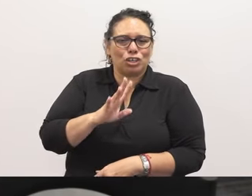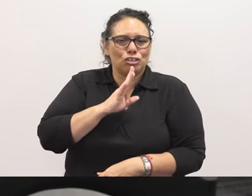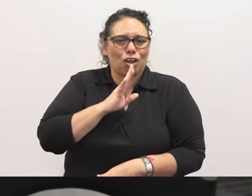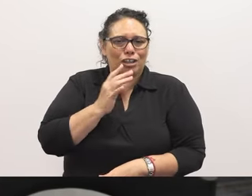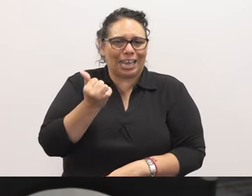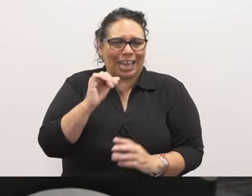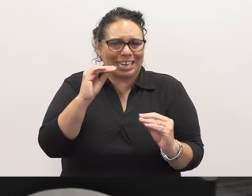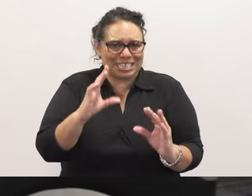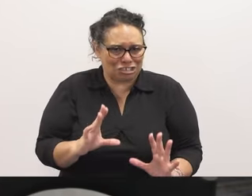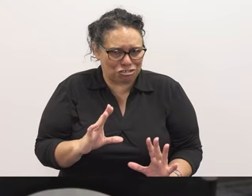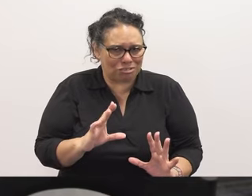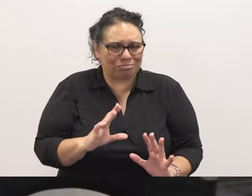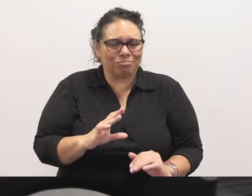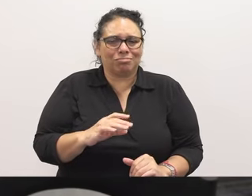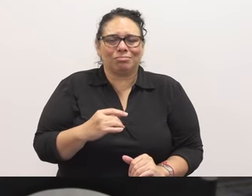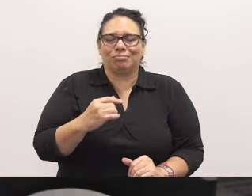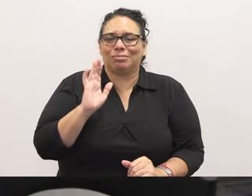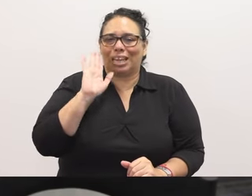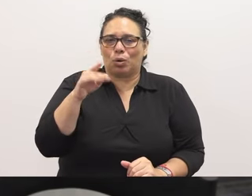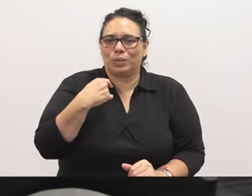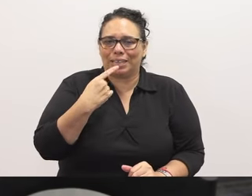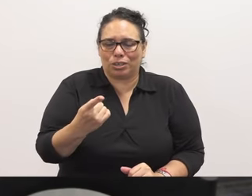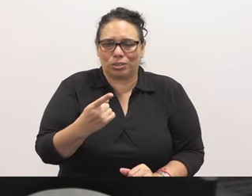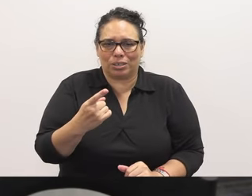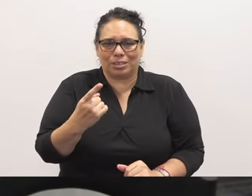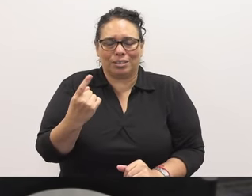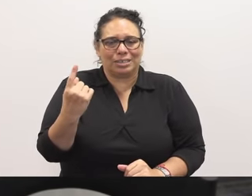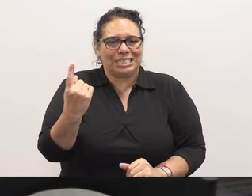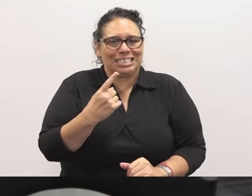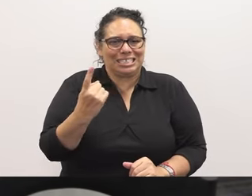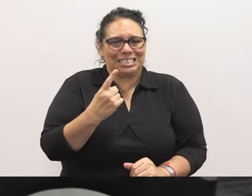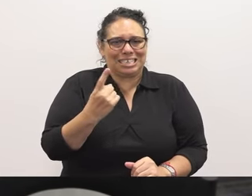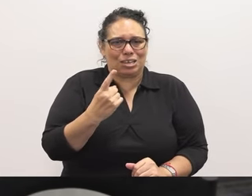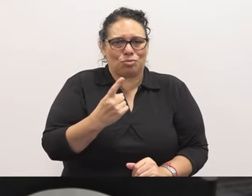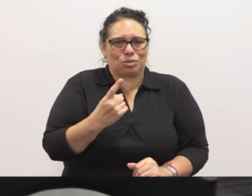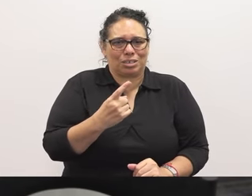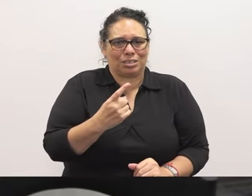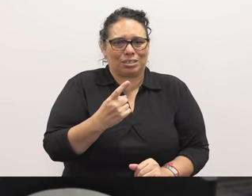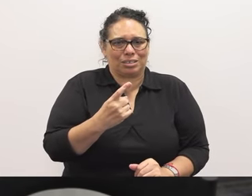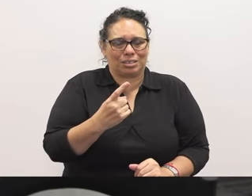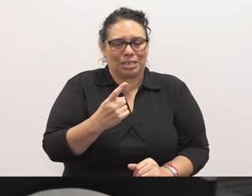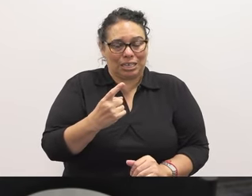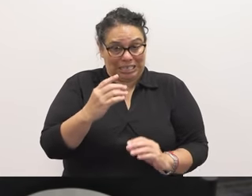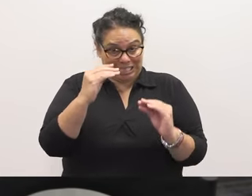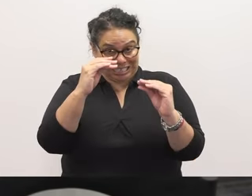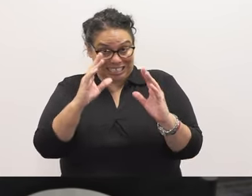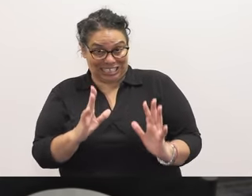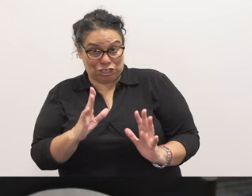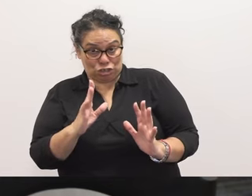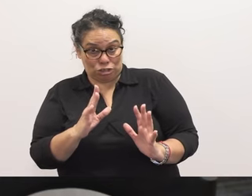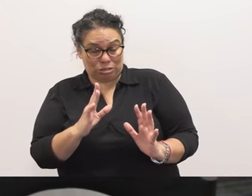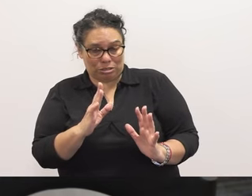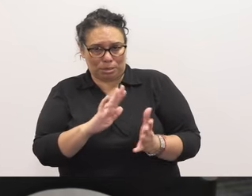they'll tell you that when someone moves out of the classroom and into administration, they quickly forget some of the day-to-day realities